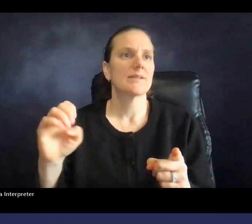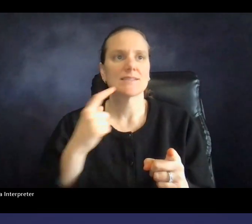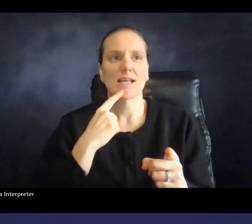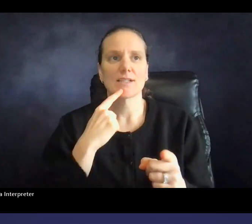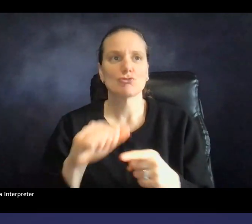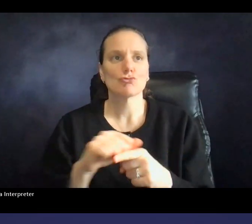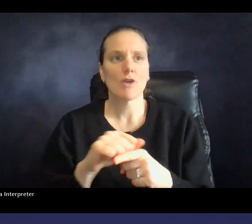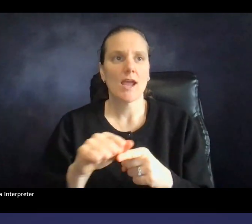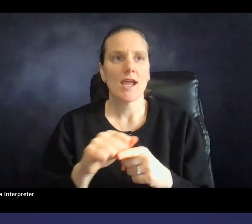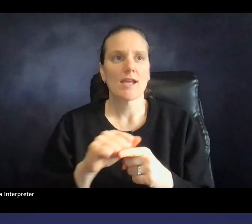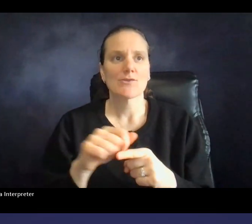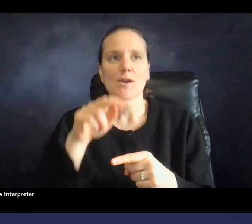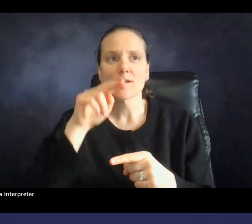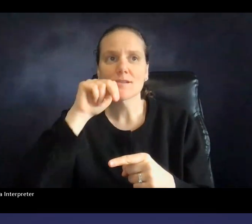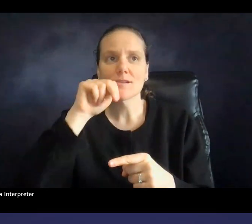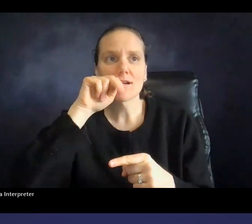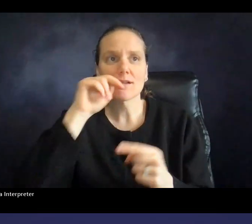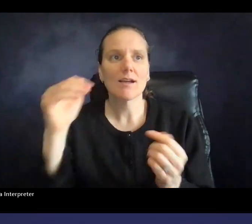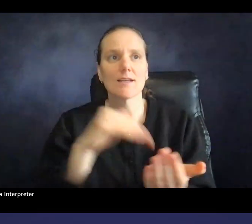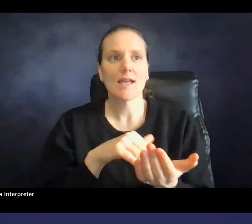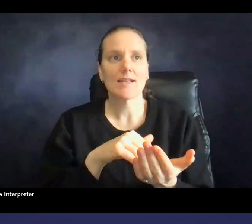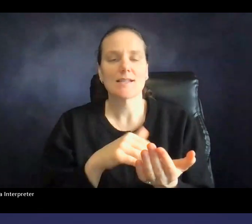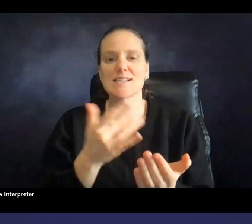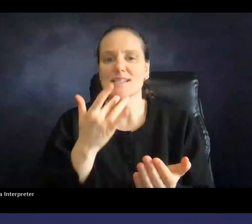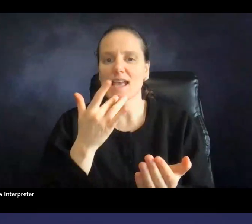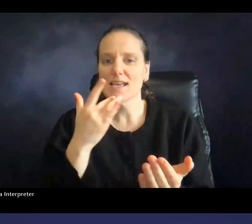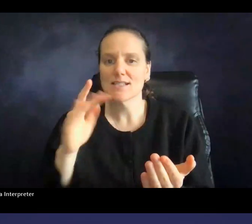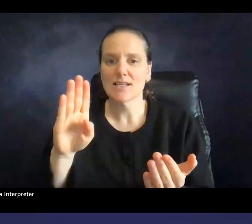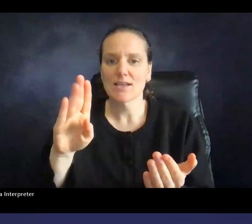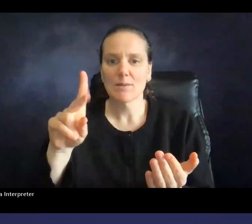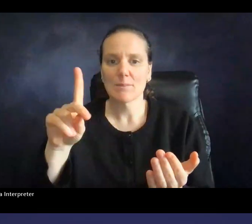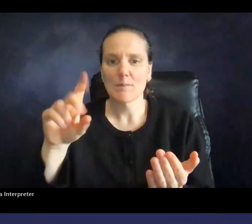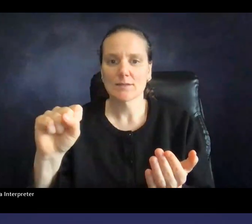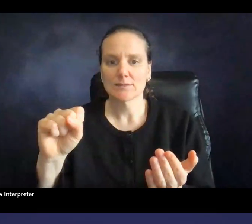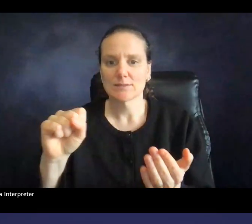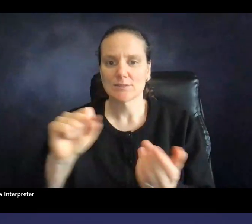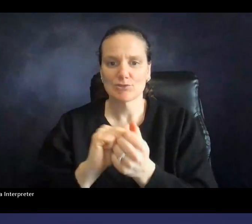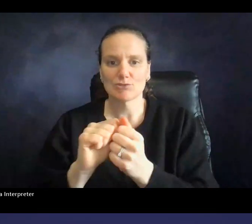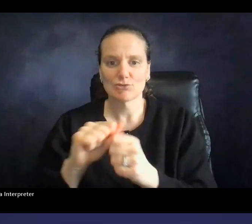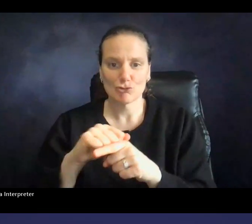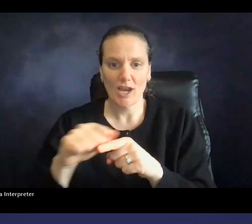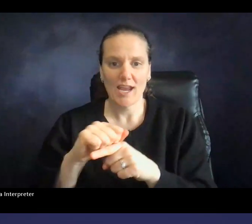That is what we wanna do. We wanna retrain your taste buds. Yeah, Go ahead Jennifer.